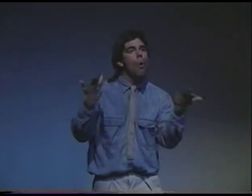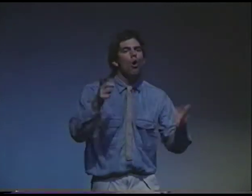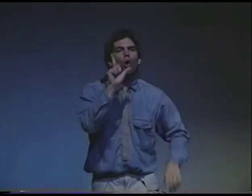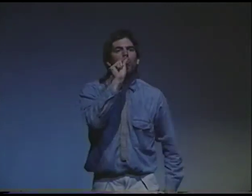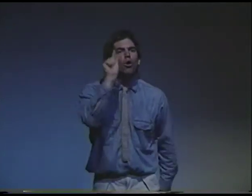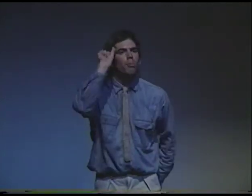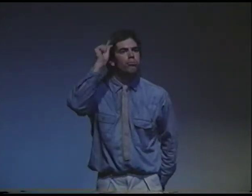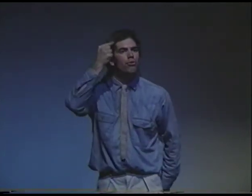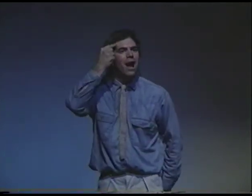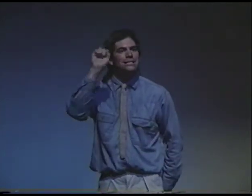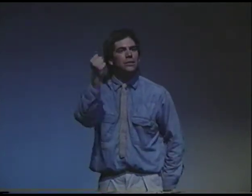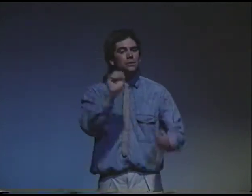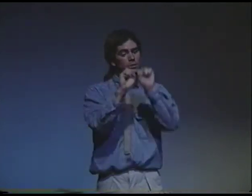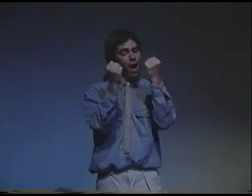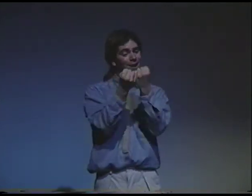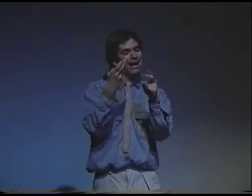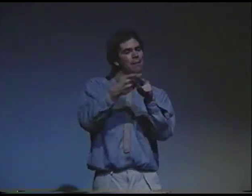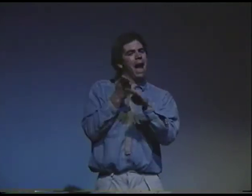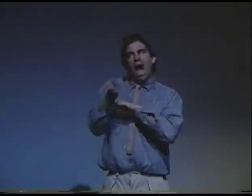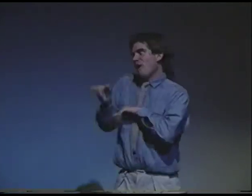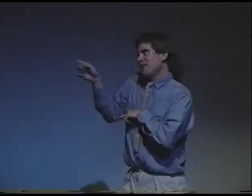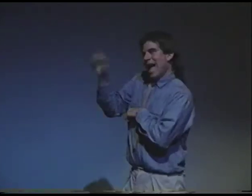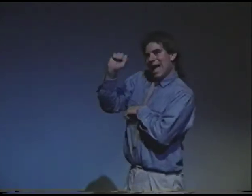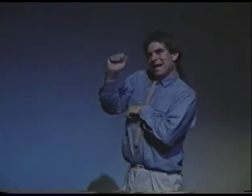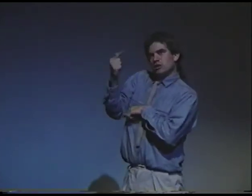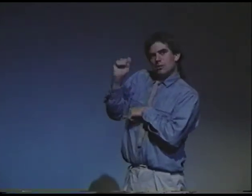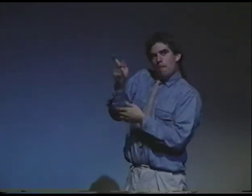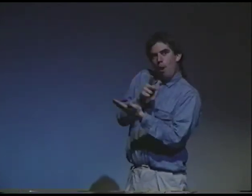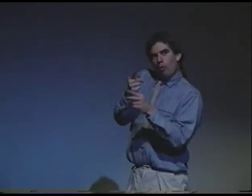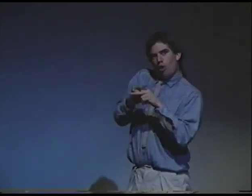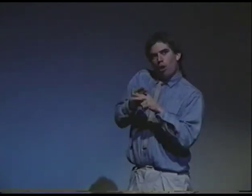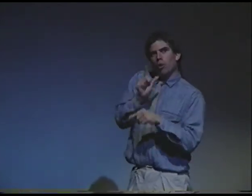was formed called the Bird Brain Society.